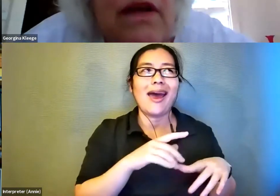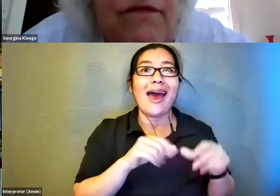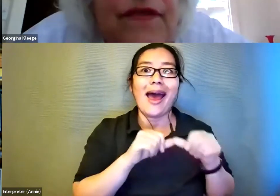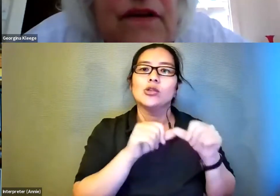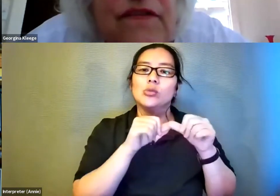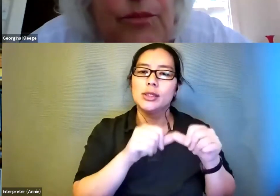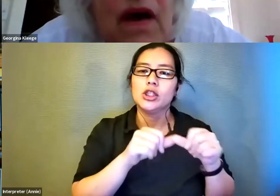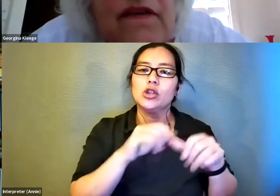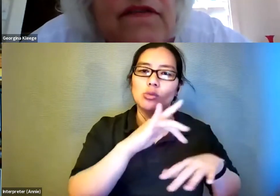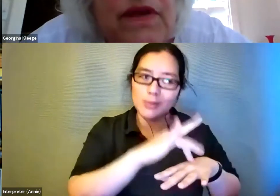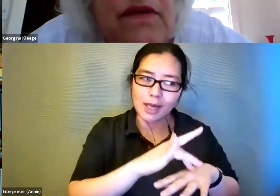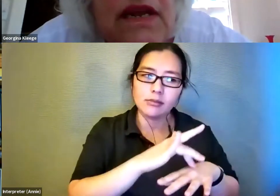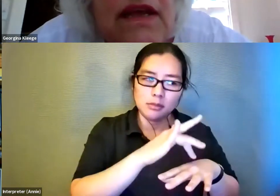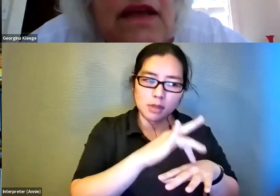if there's the possibility